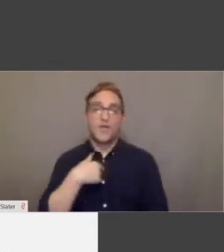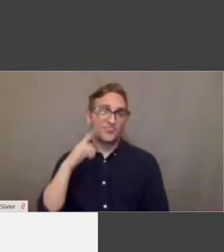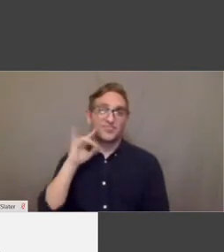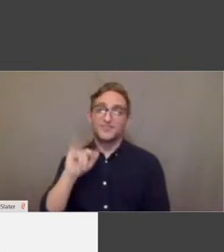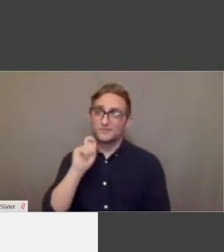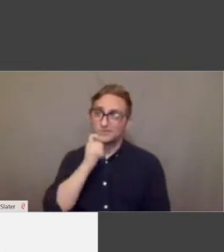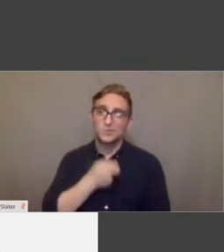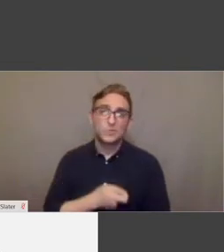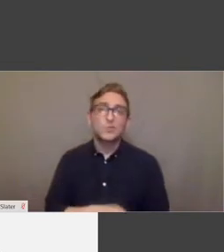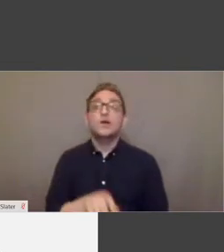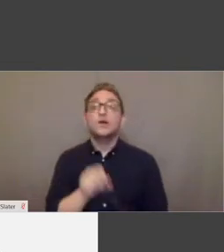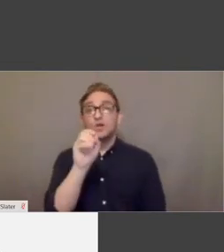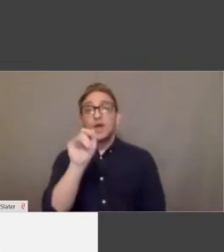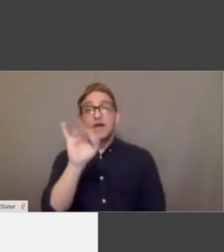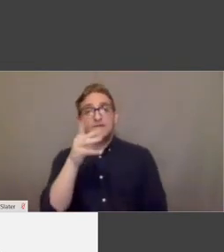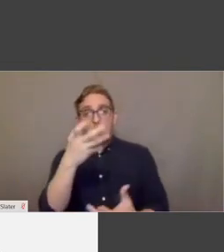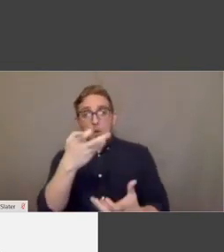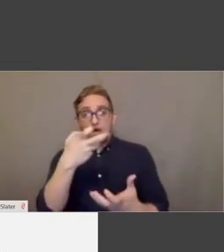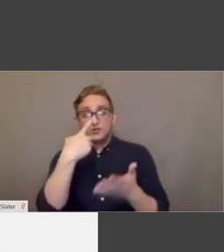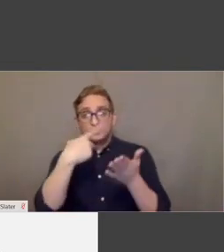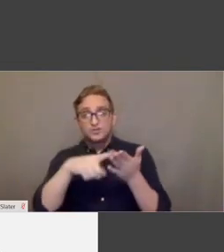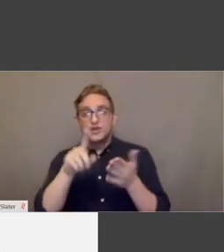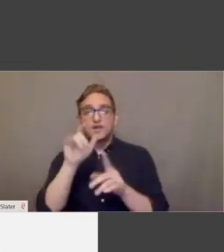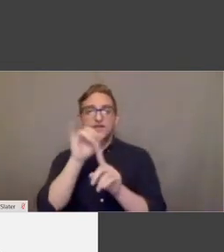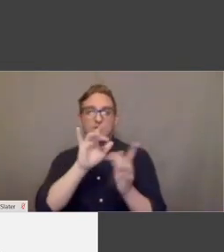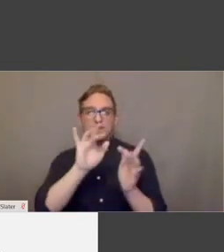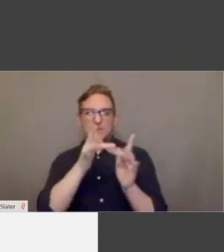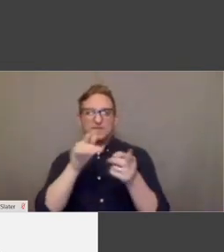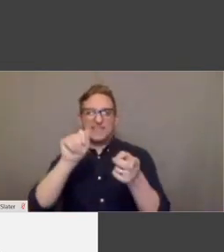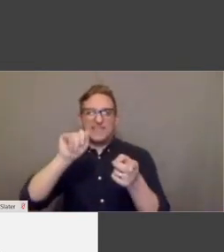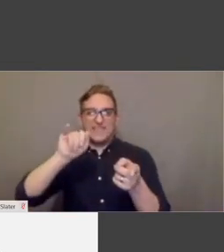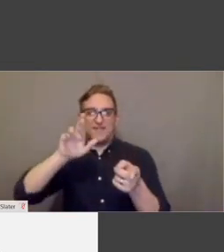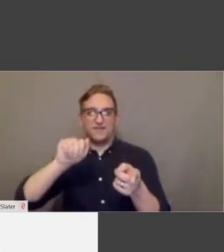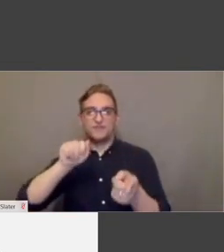So if you want to check that out that's the website for it.